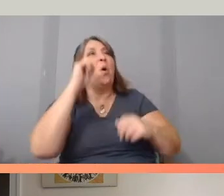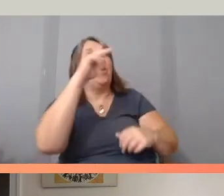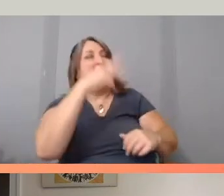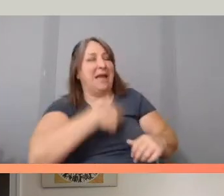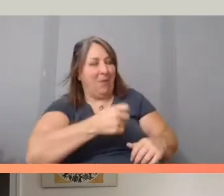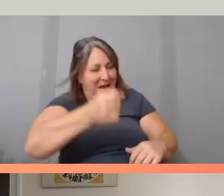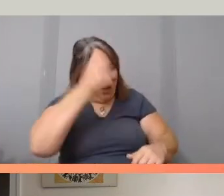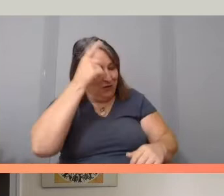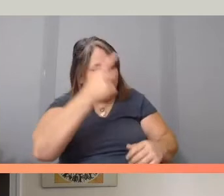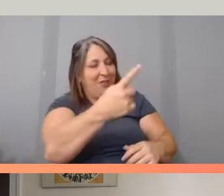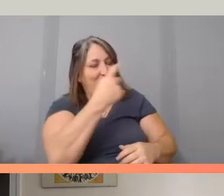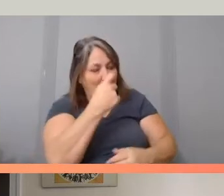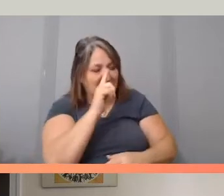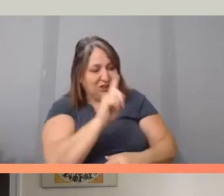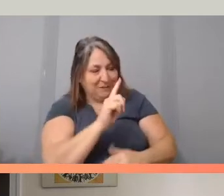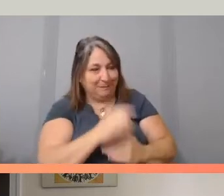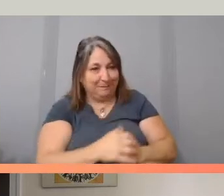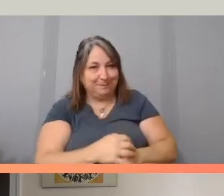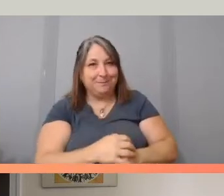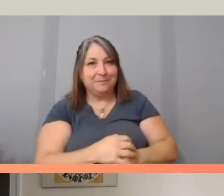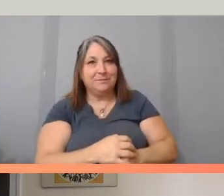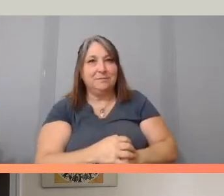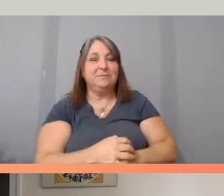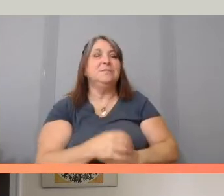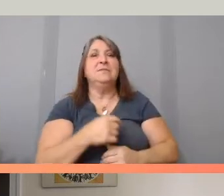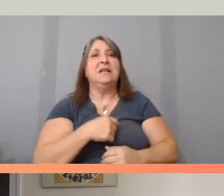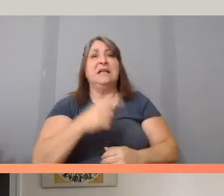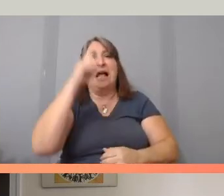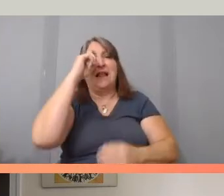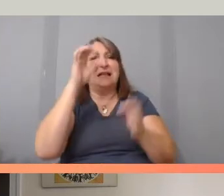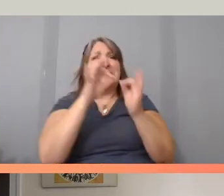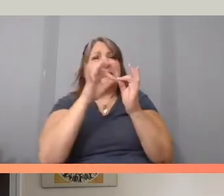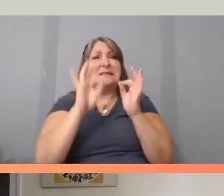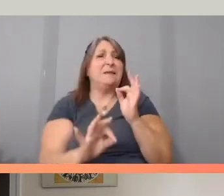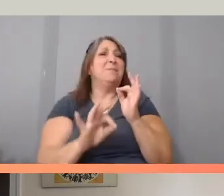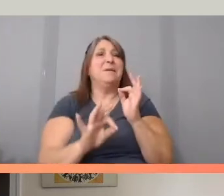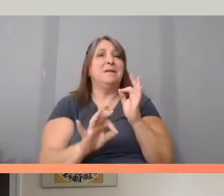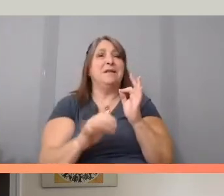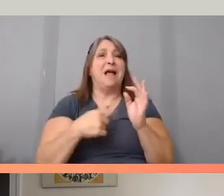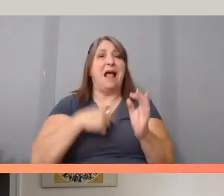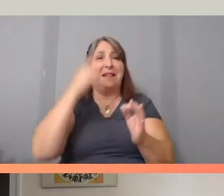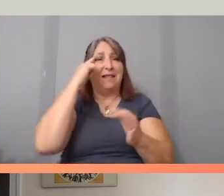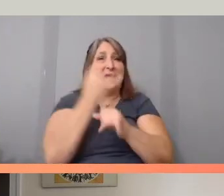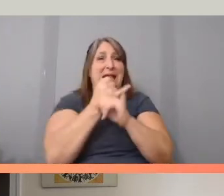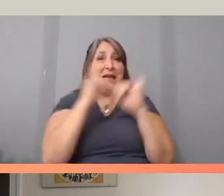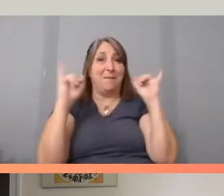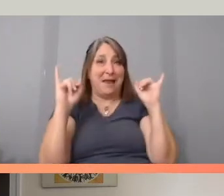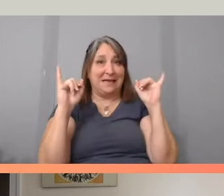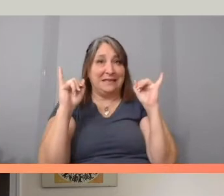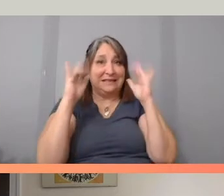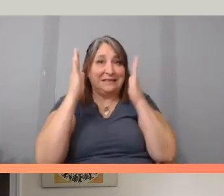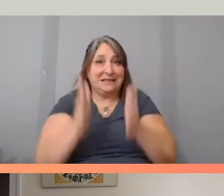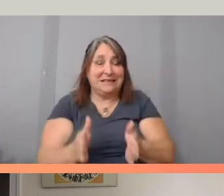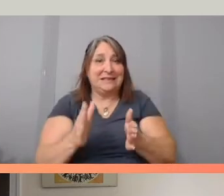I mean, I think it's really simple, actually. I think independence and especially black, indigenous people